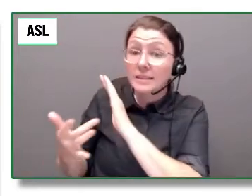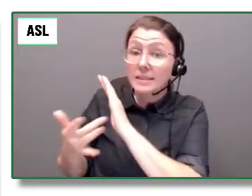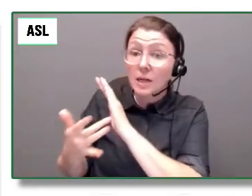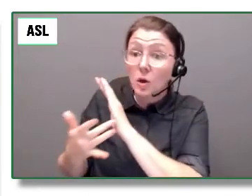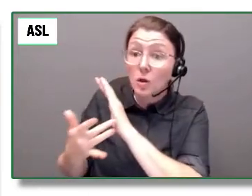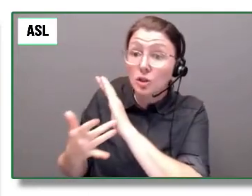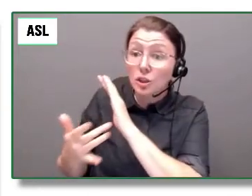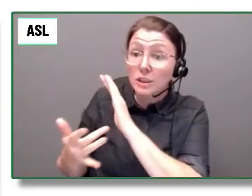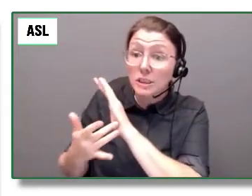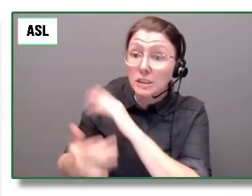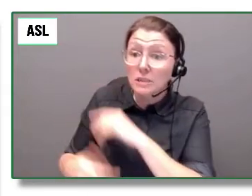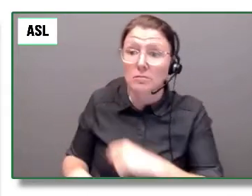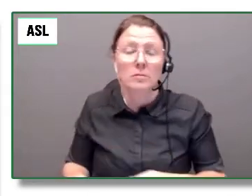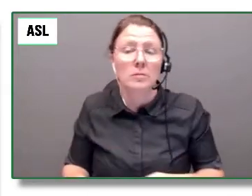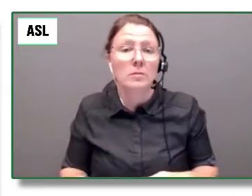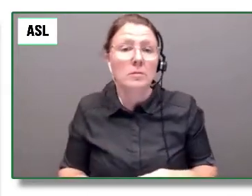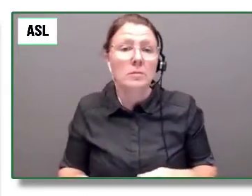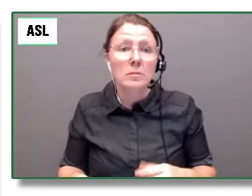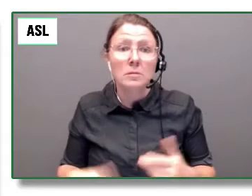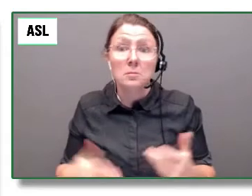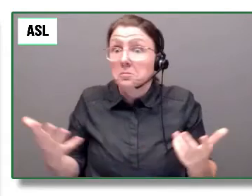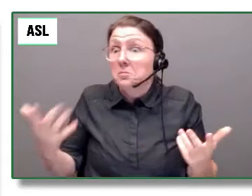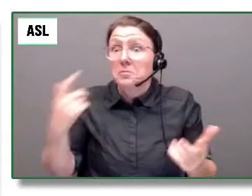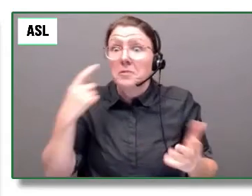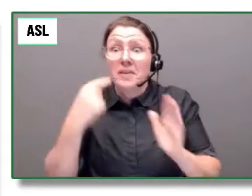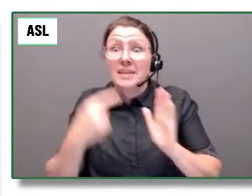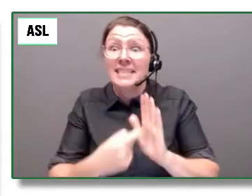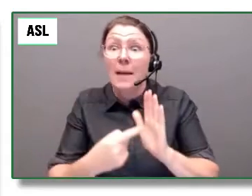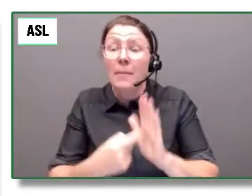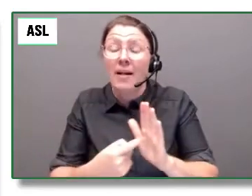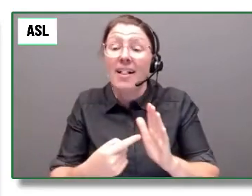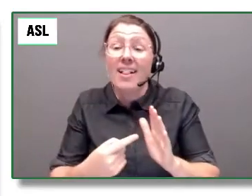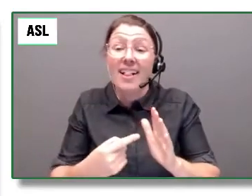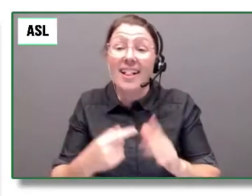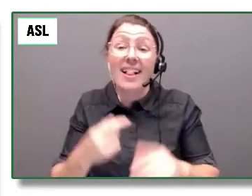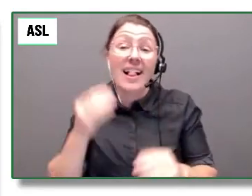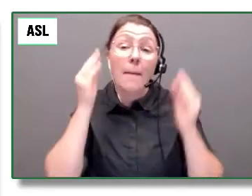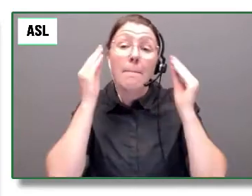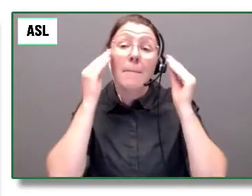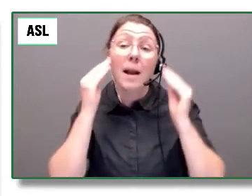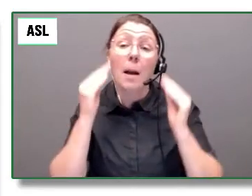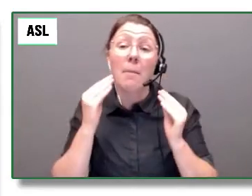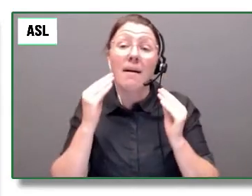design something like an eyeliner applicator to be more inclusive to allow